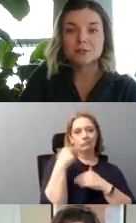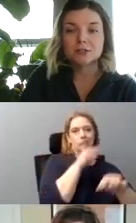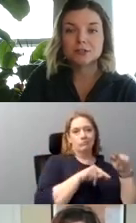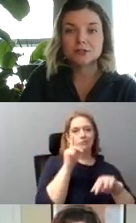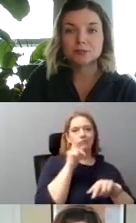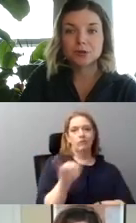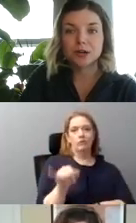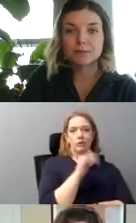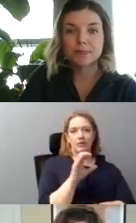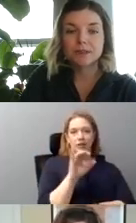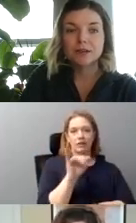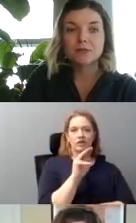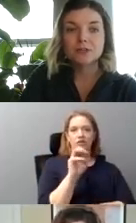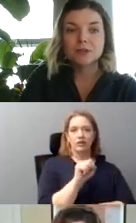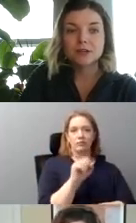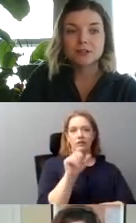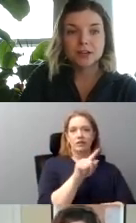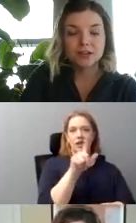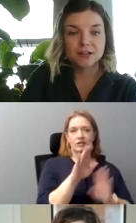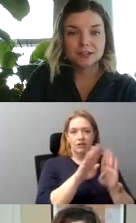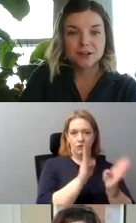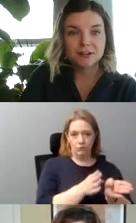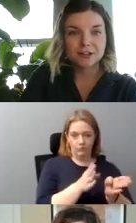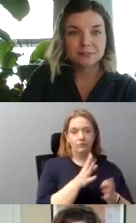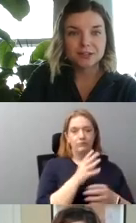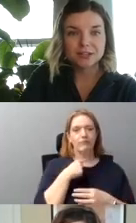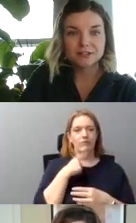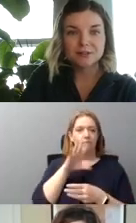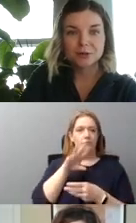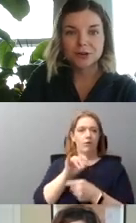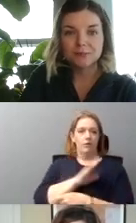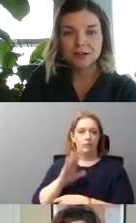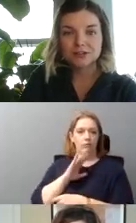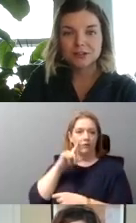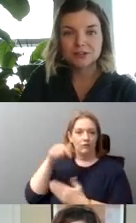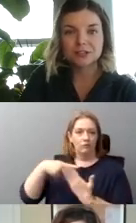Homes and Studios Program. With me today is Valerie Balint, the program manager of The